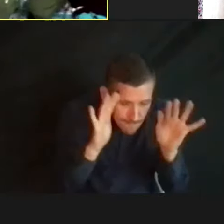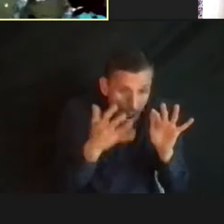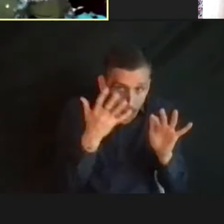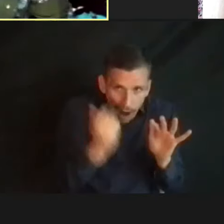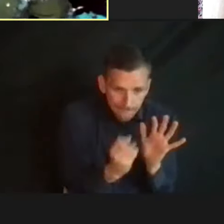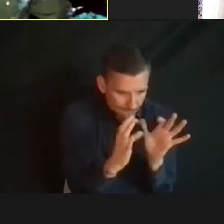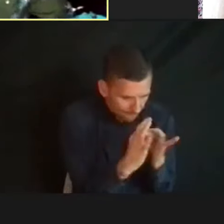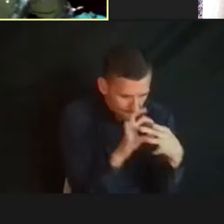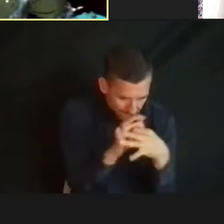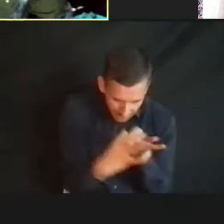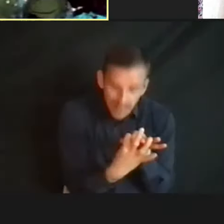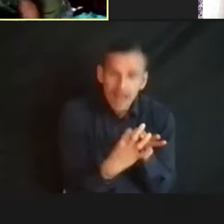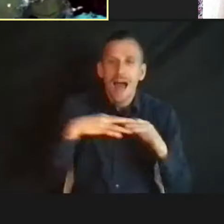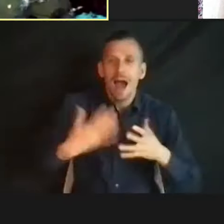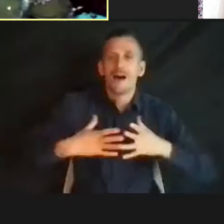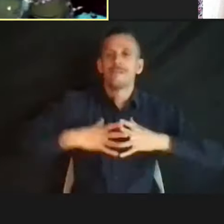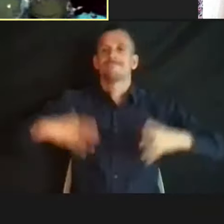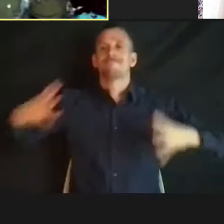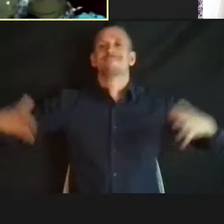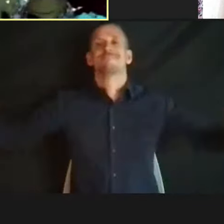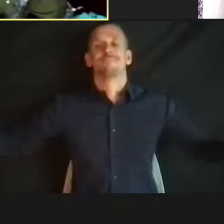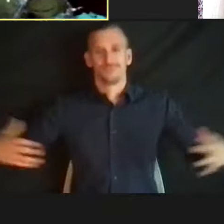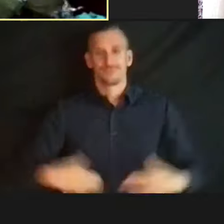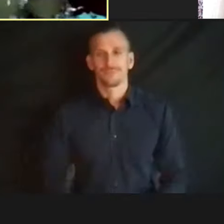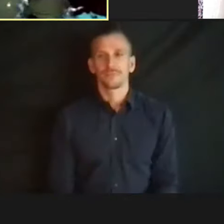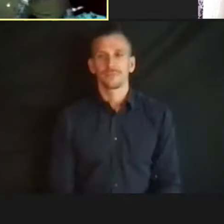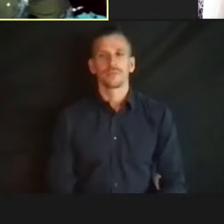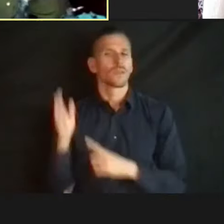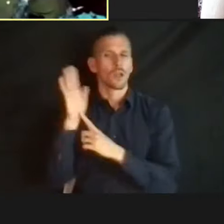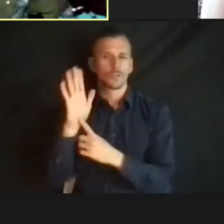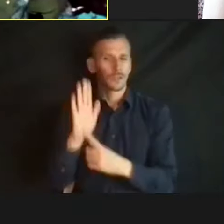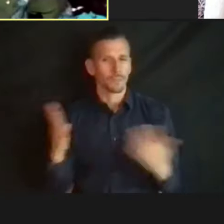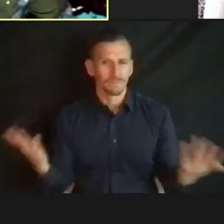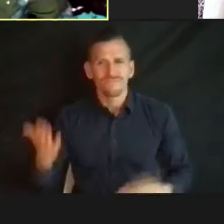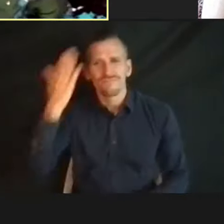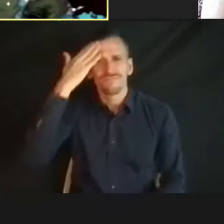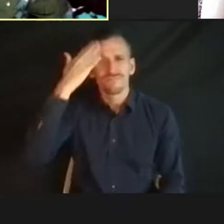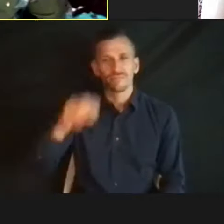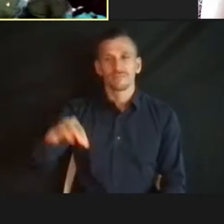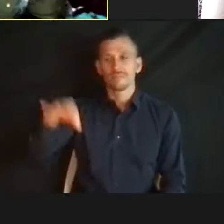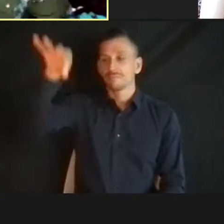you plant the trees, it is the local community who lives there and they're able to sustain and keep